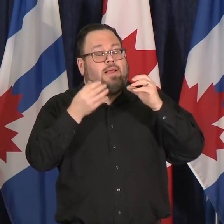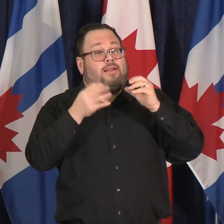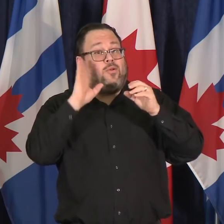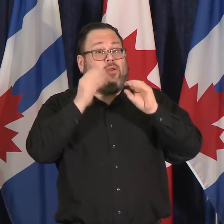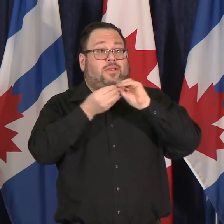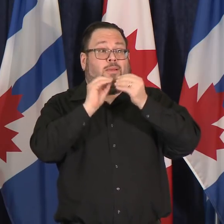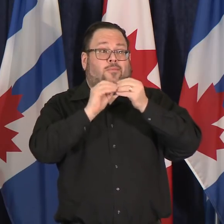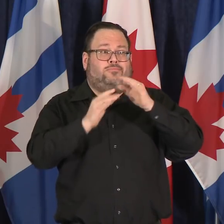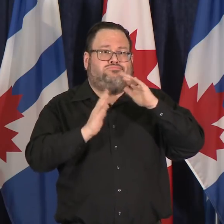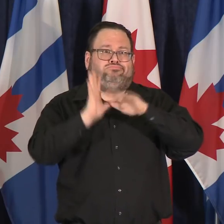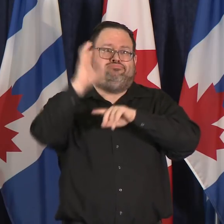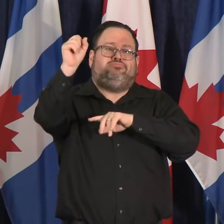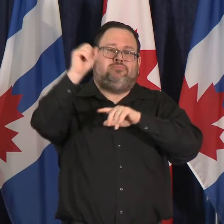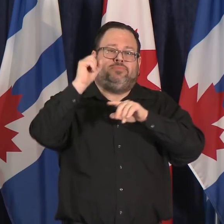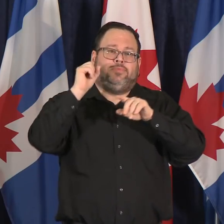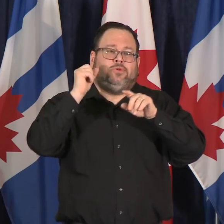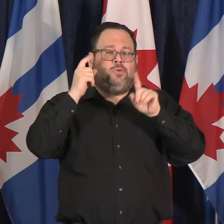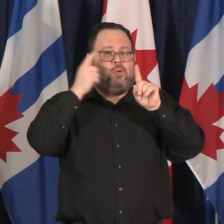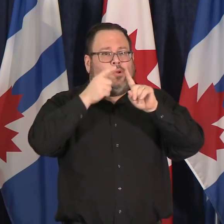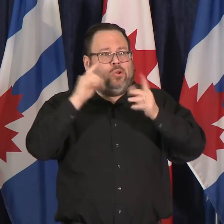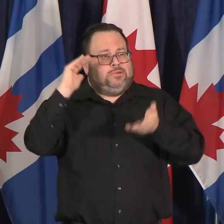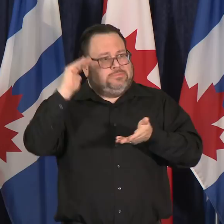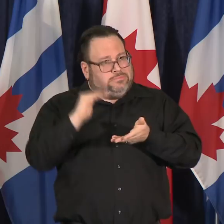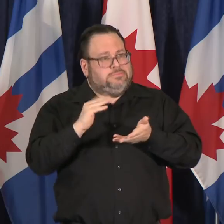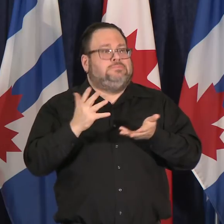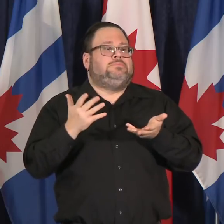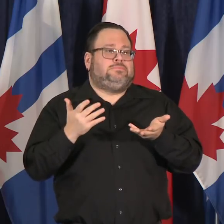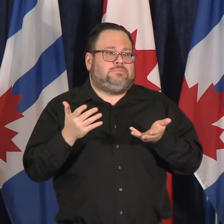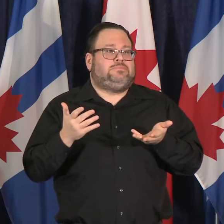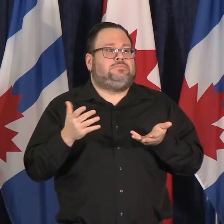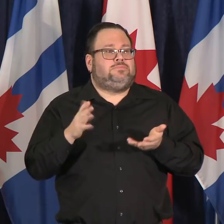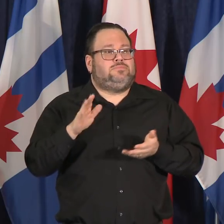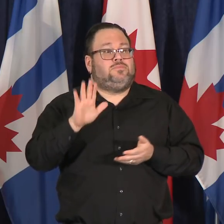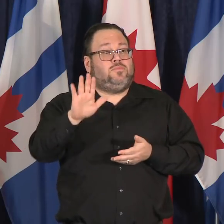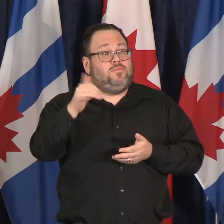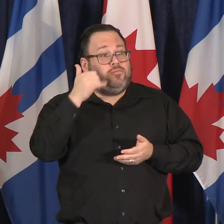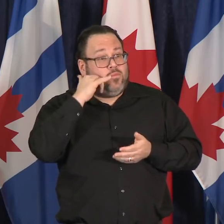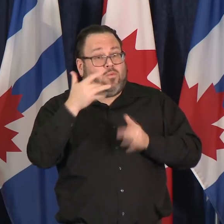source is having challenges that we might expect to see increased volumes